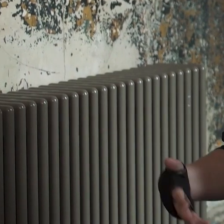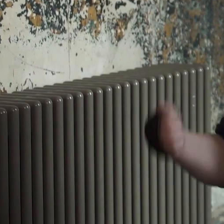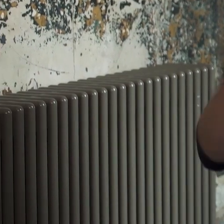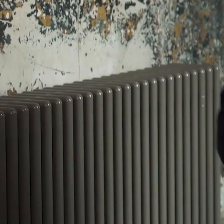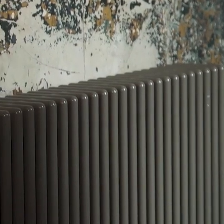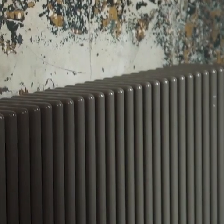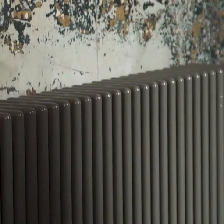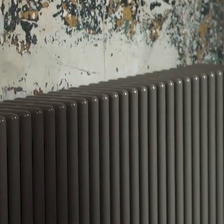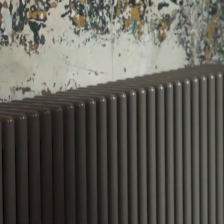biscuit, biscuit